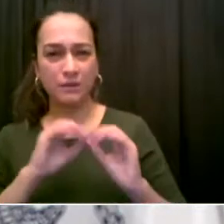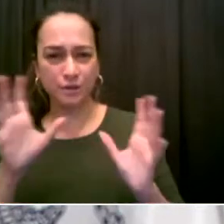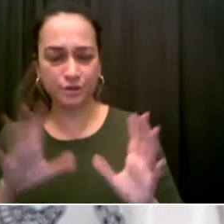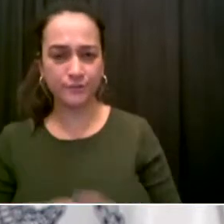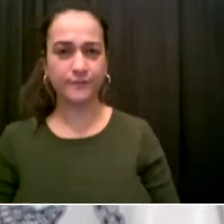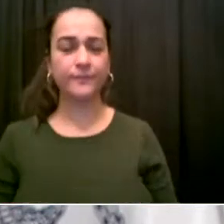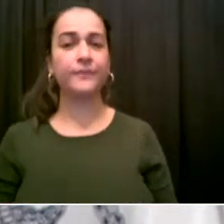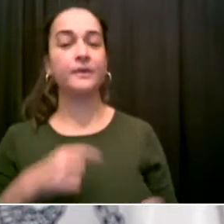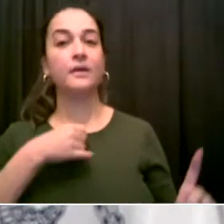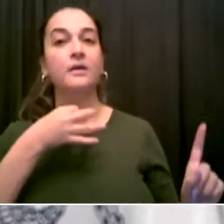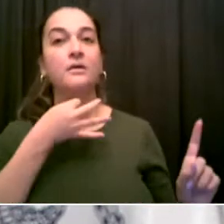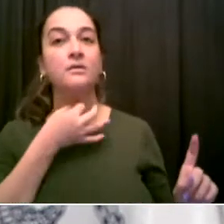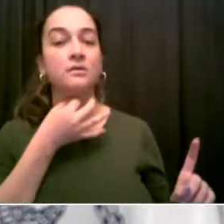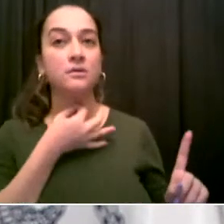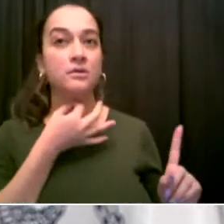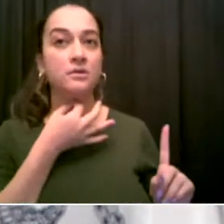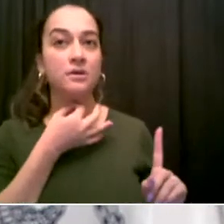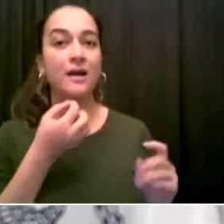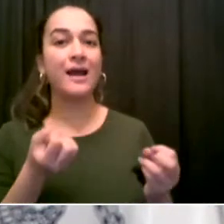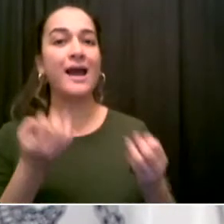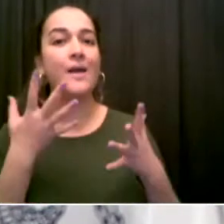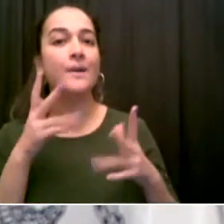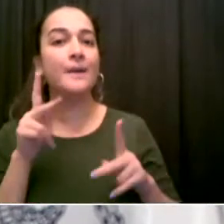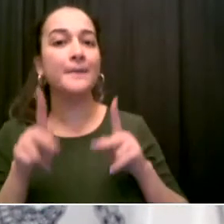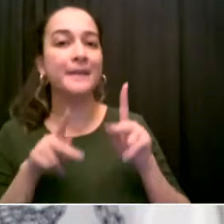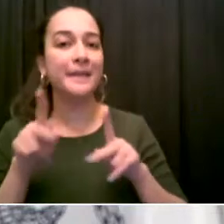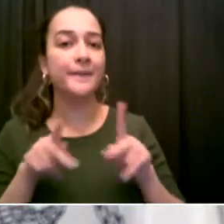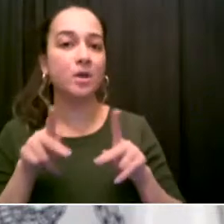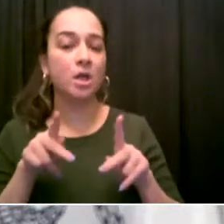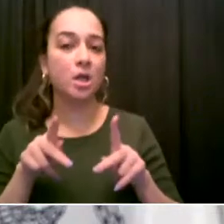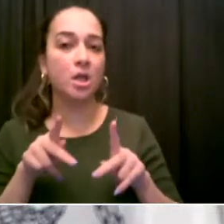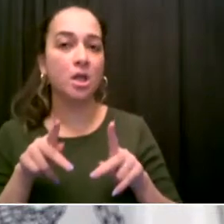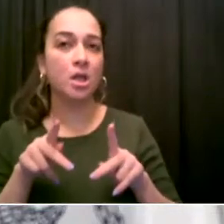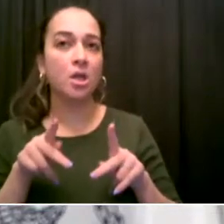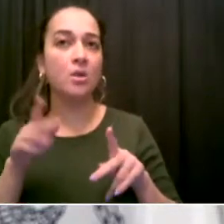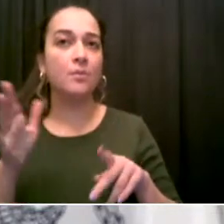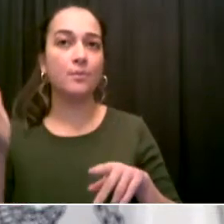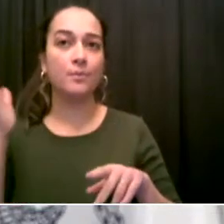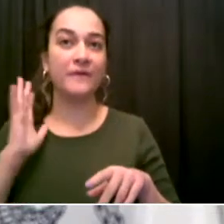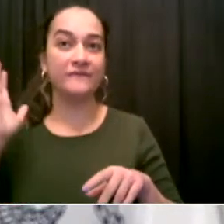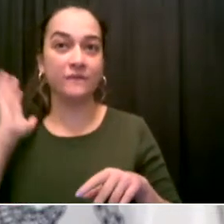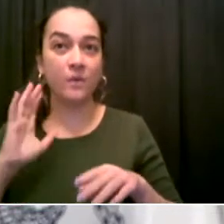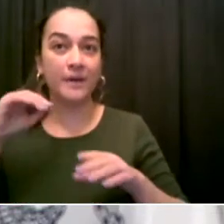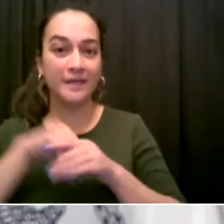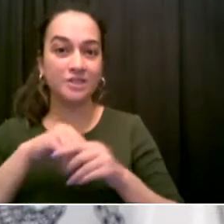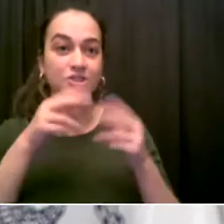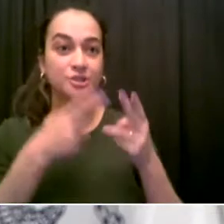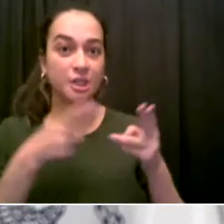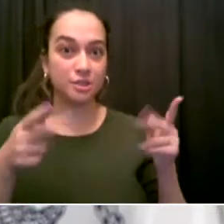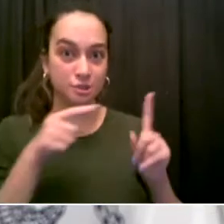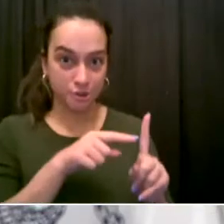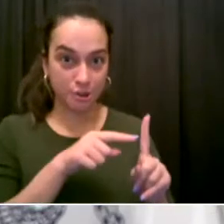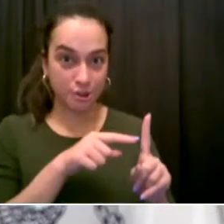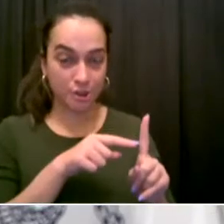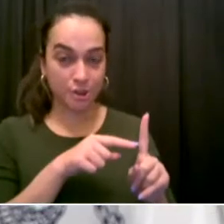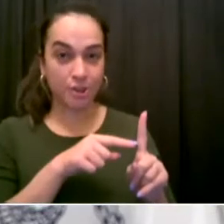NUMBER OF TIMES BUT HAVE NEVER GOTTEN A GOOD ANSWER. I WONDER HOW MANY PEOPLE WERE IN THE CITY SHELTERS AND REIVCEINHG ELP FOR MENTAL ILLNESS FELL OUT OF TREATMENT